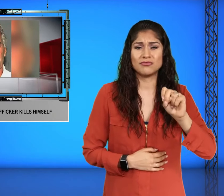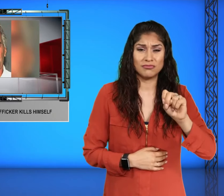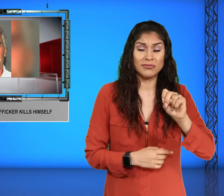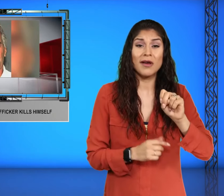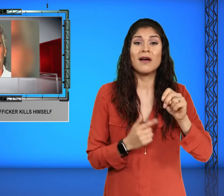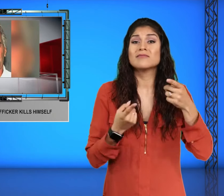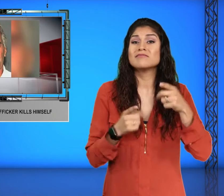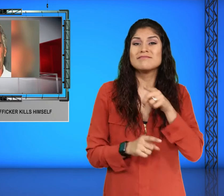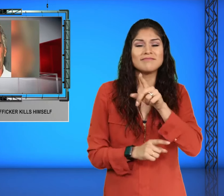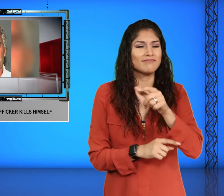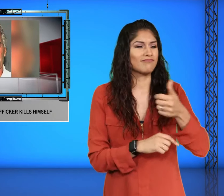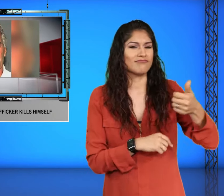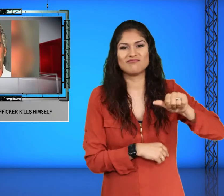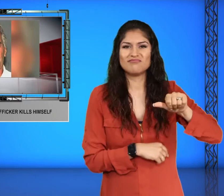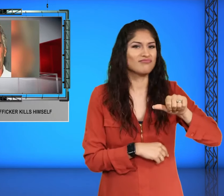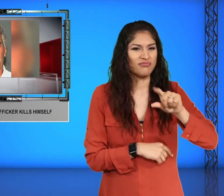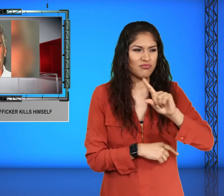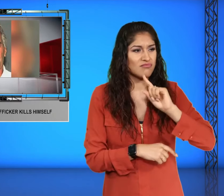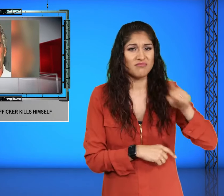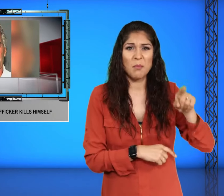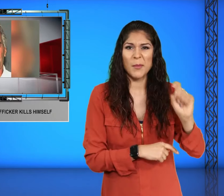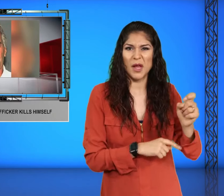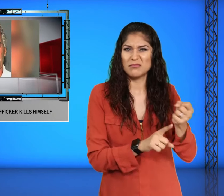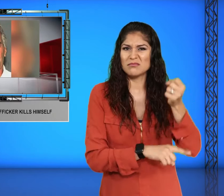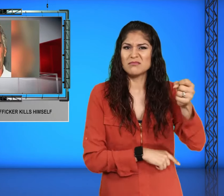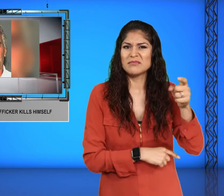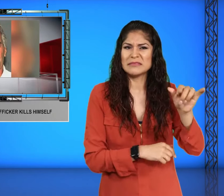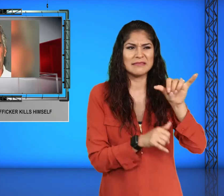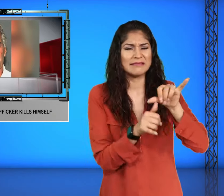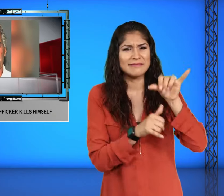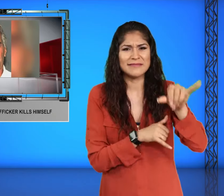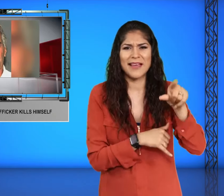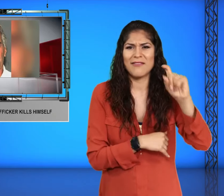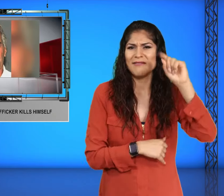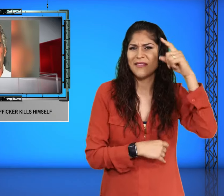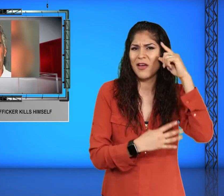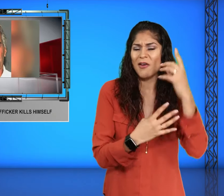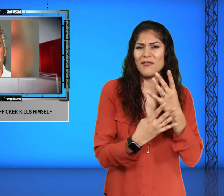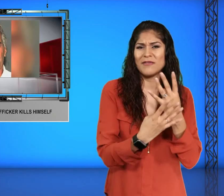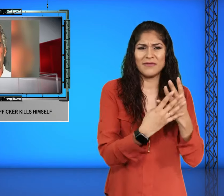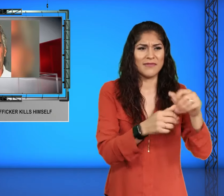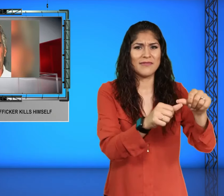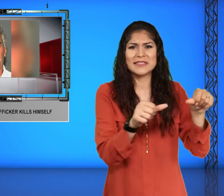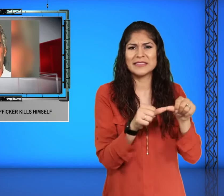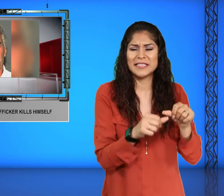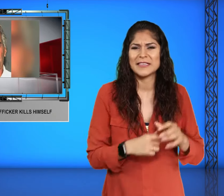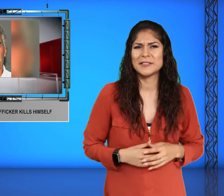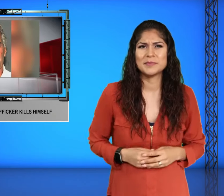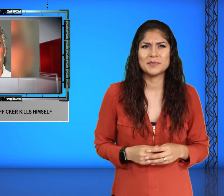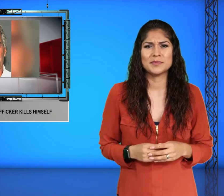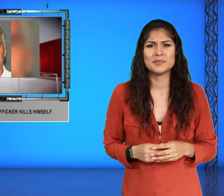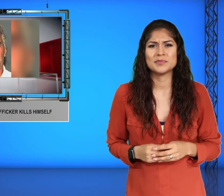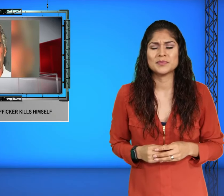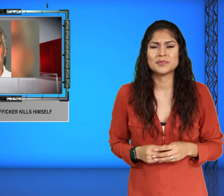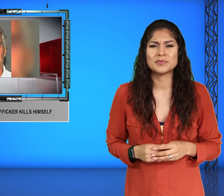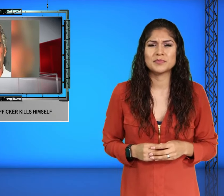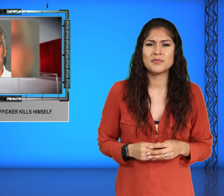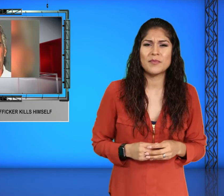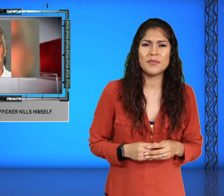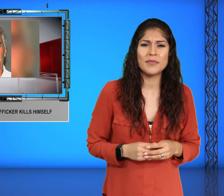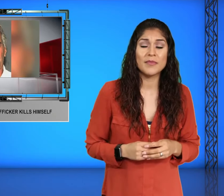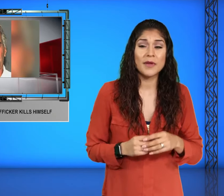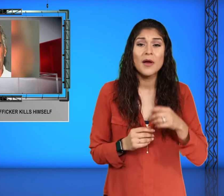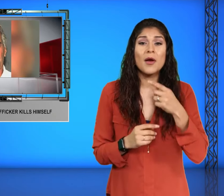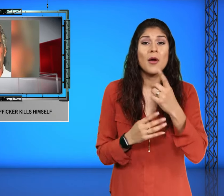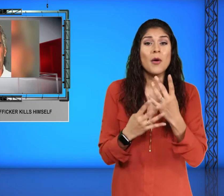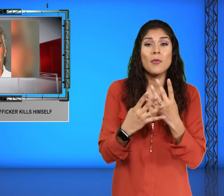to stay at the federal facility.